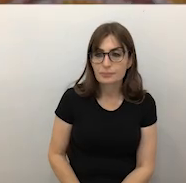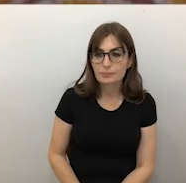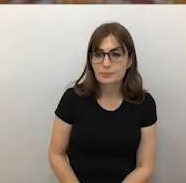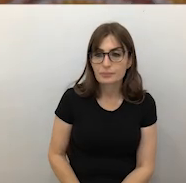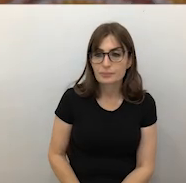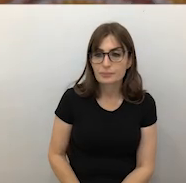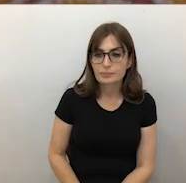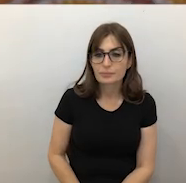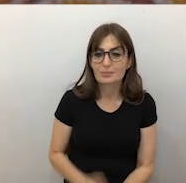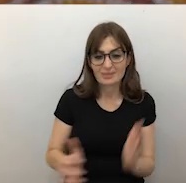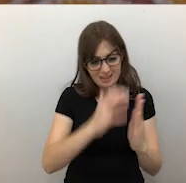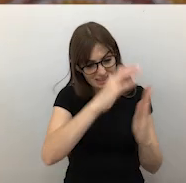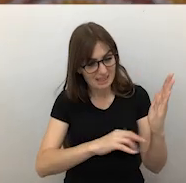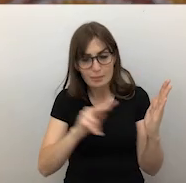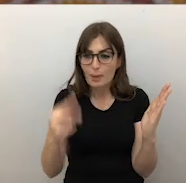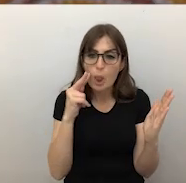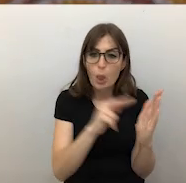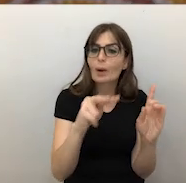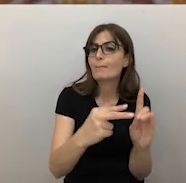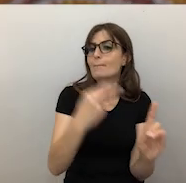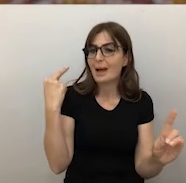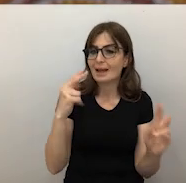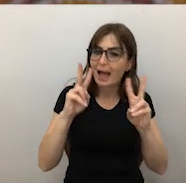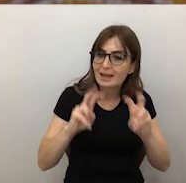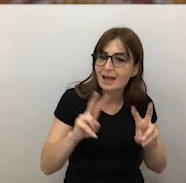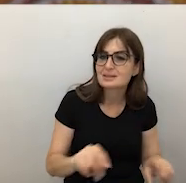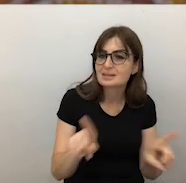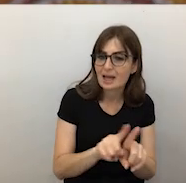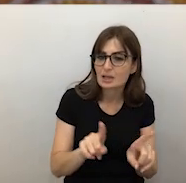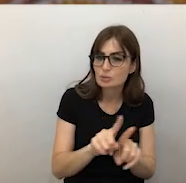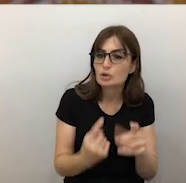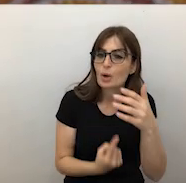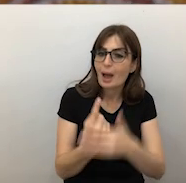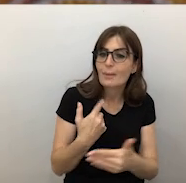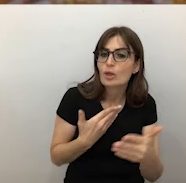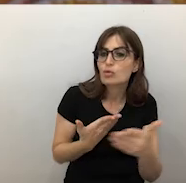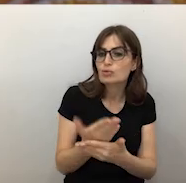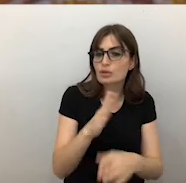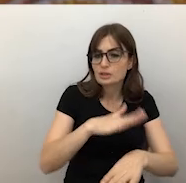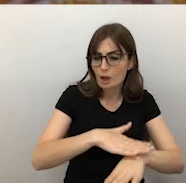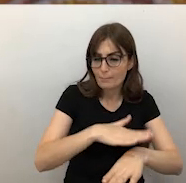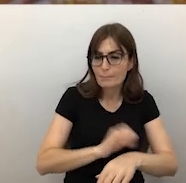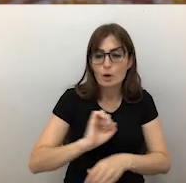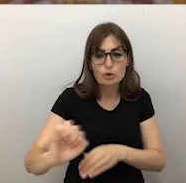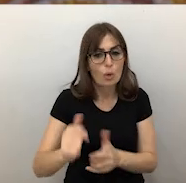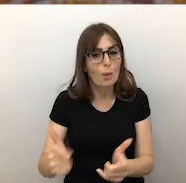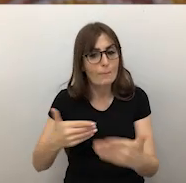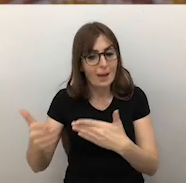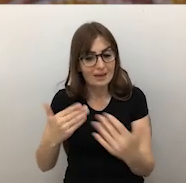The cashflow statement we have been reviewing is a look back analysis of the cash flows that have happened during the period.